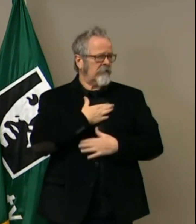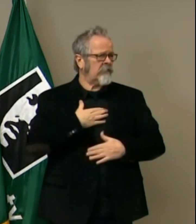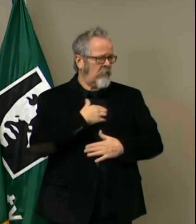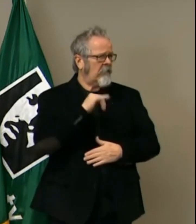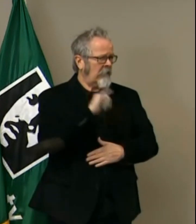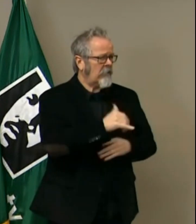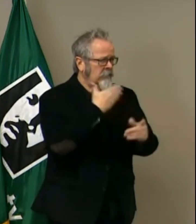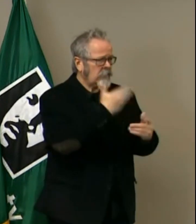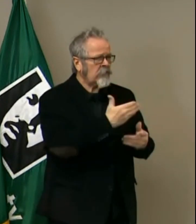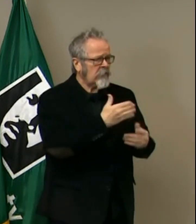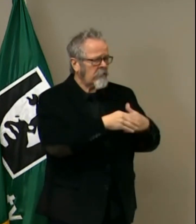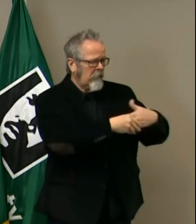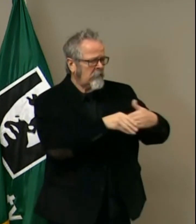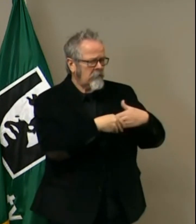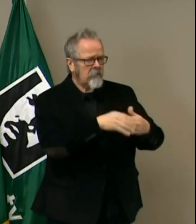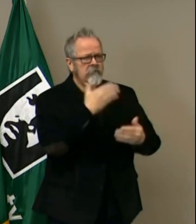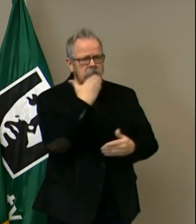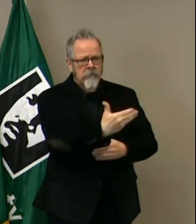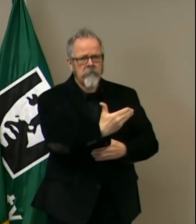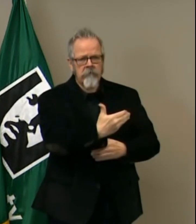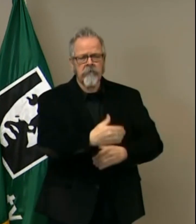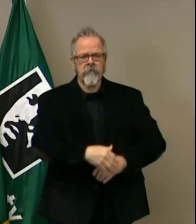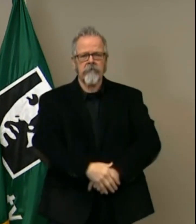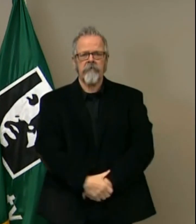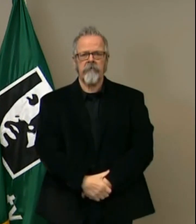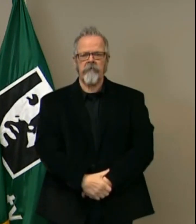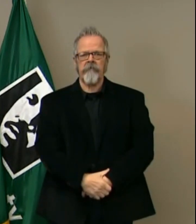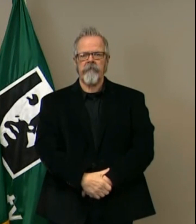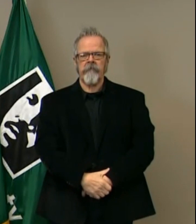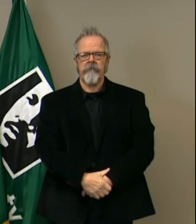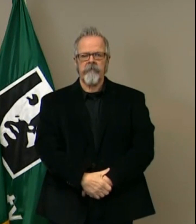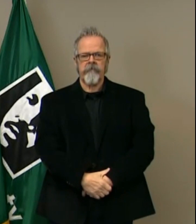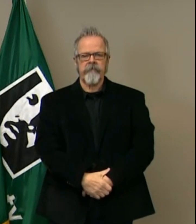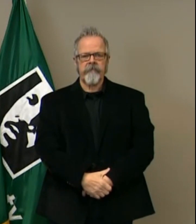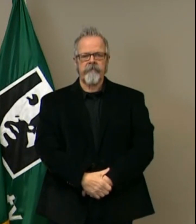kind of the the rule going forward for all of us it doesn't matter what for